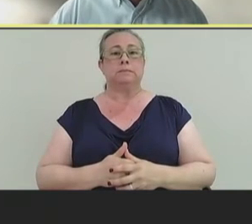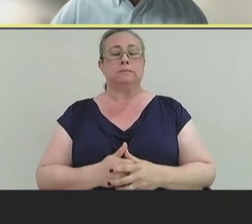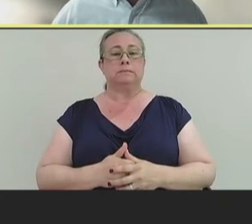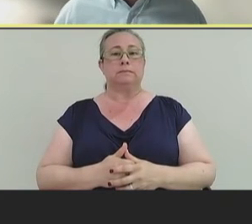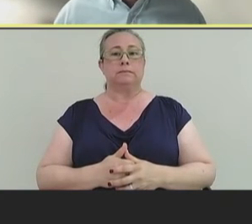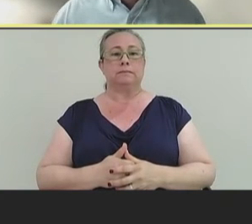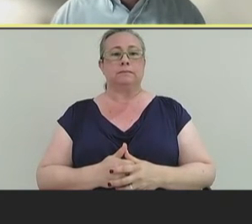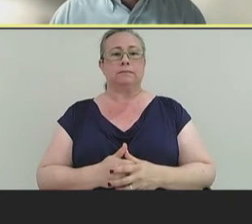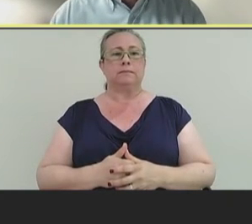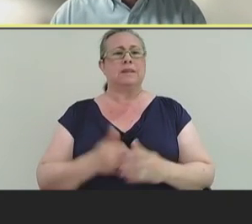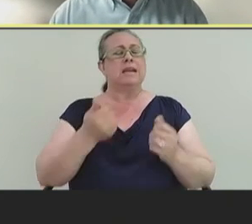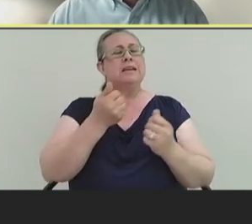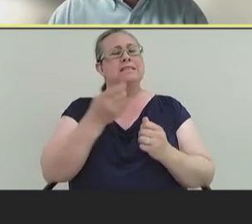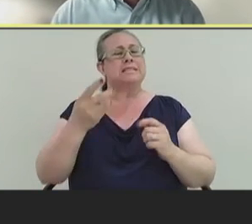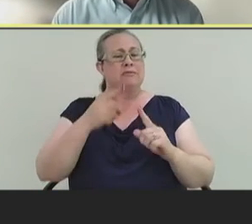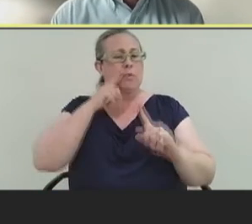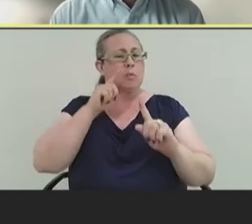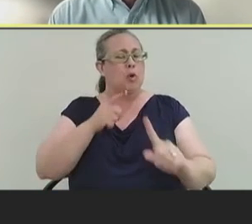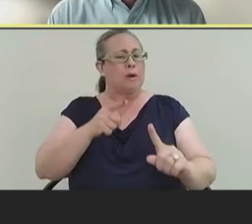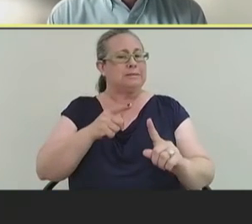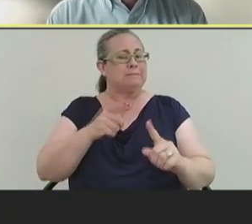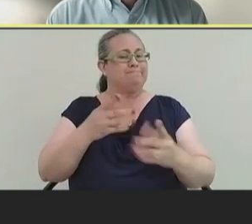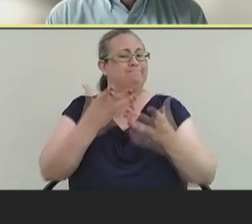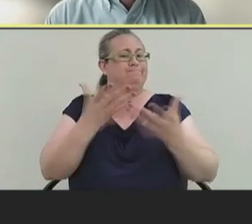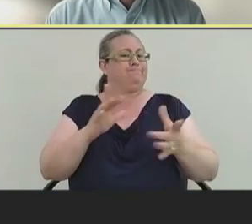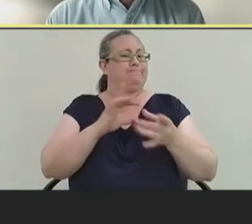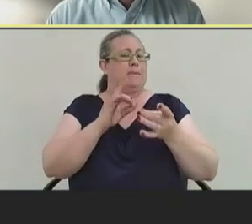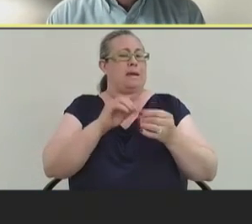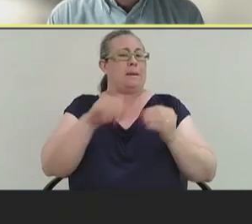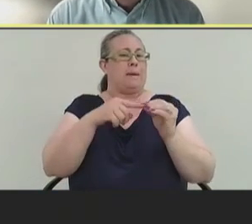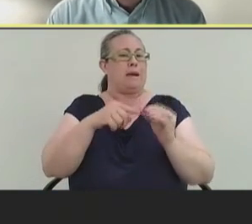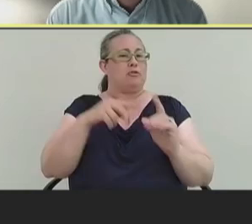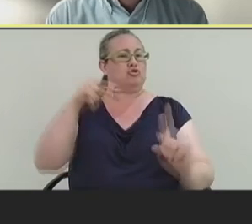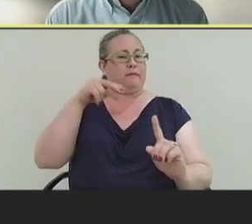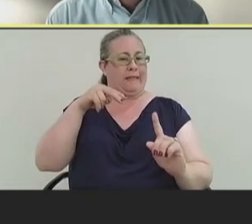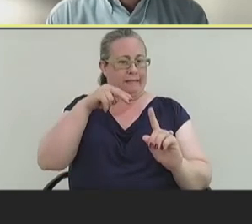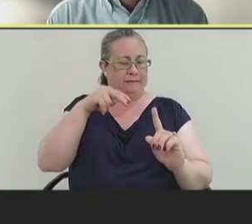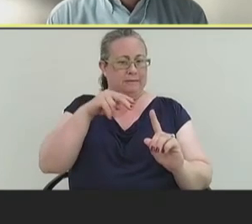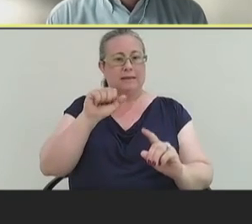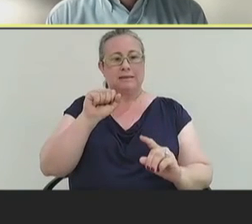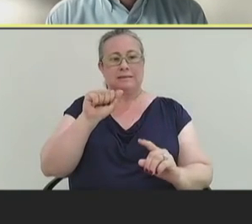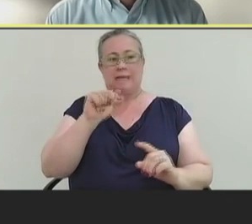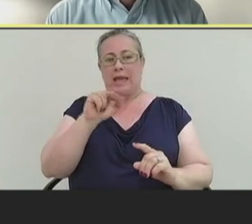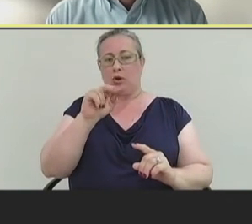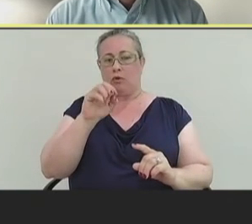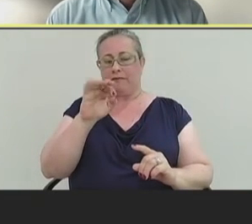Several points have been mentioned about surveillance, and Sanofi works closely with